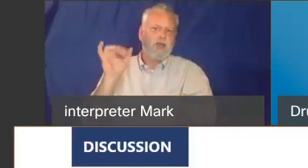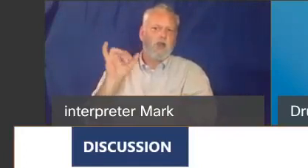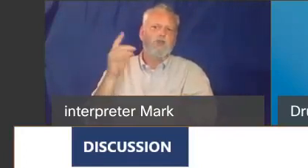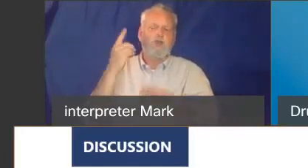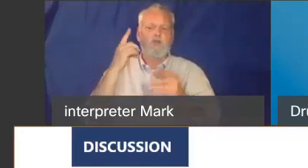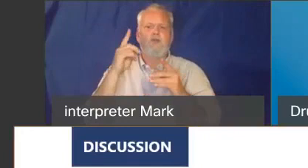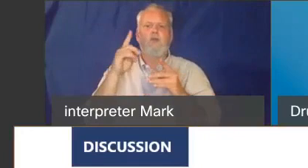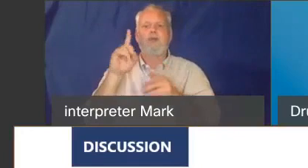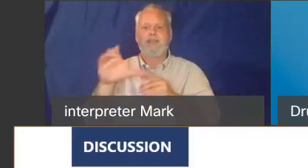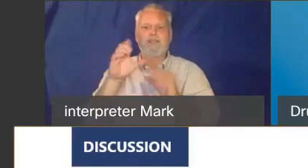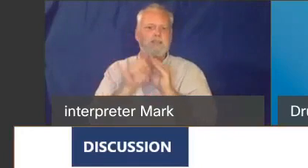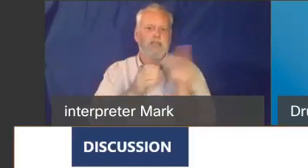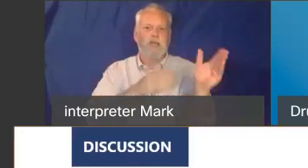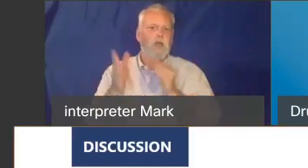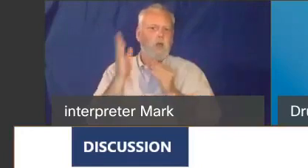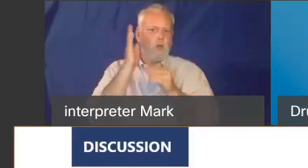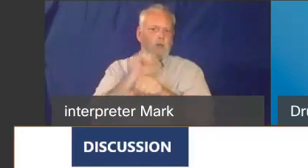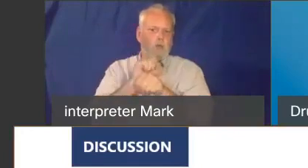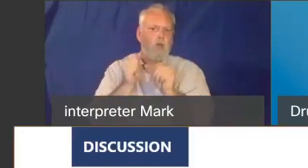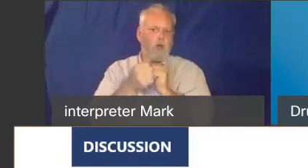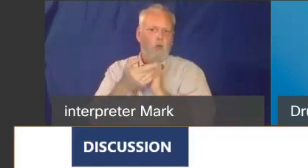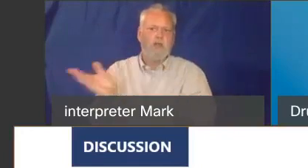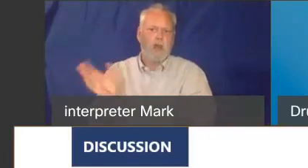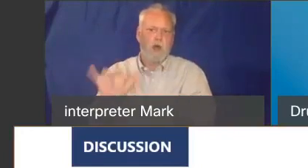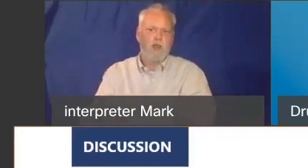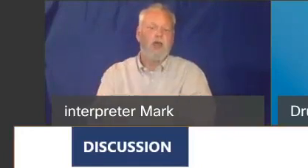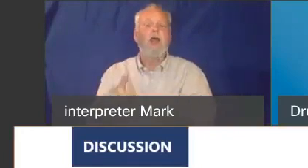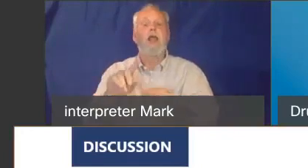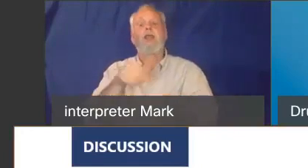Um, so so we'll be working on that and then there is another question about cabs is there.